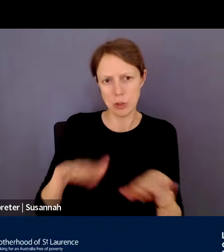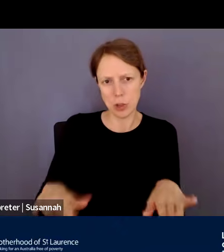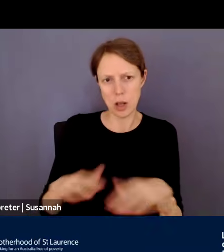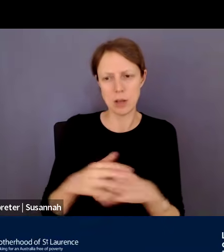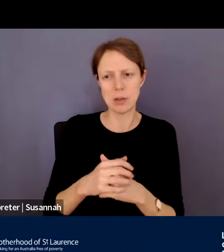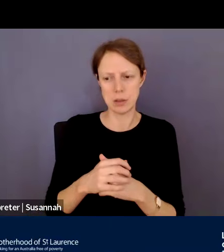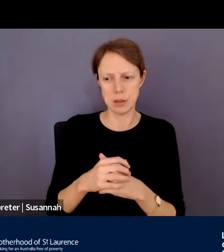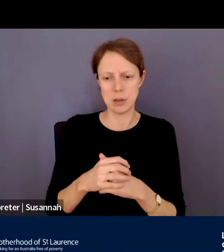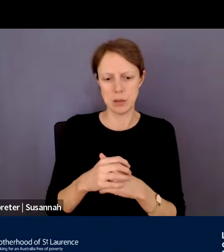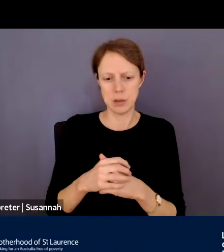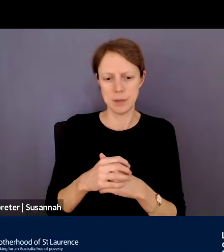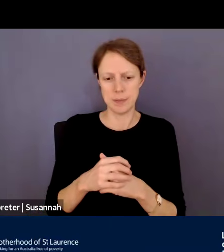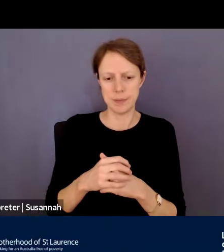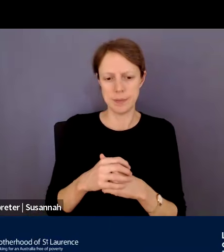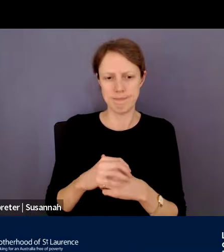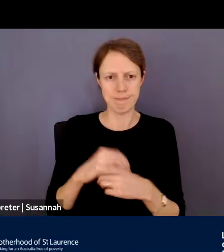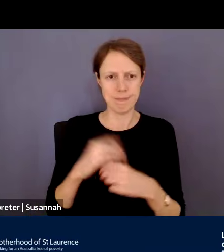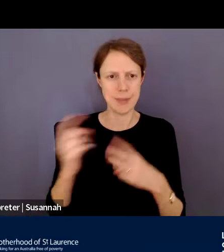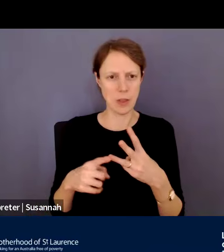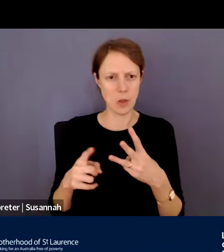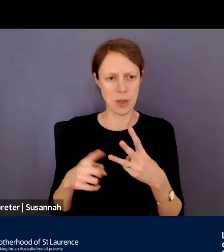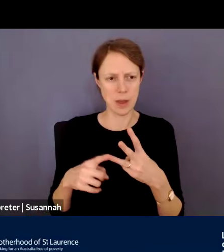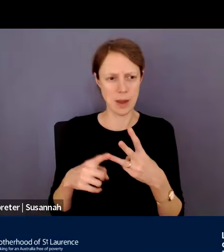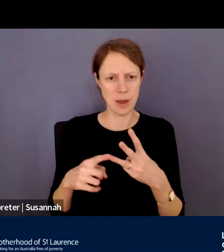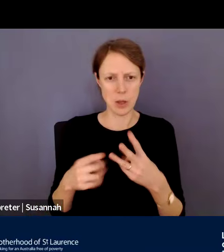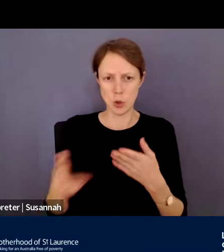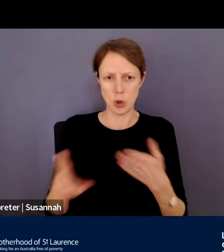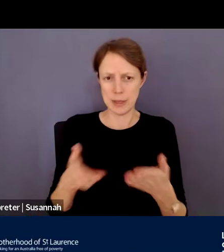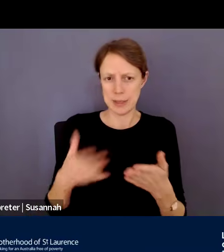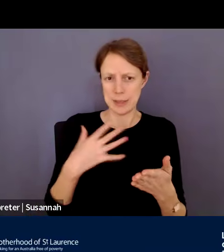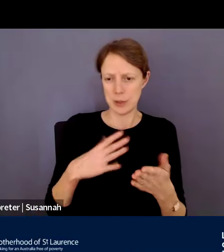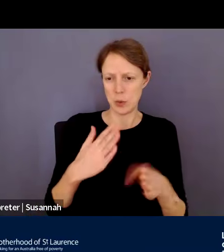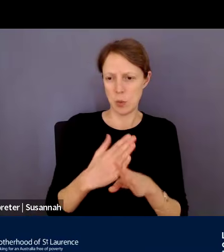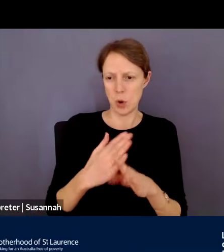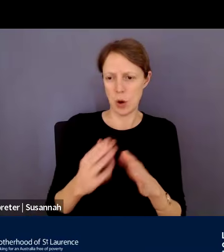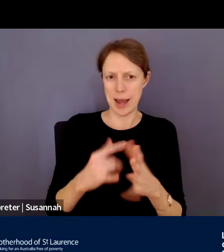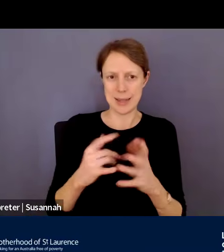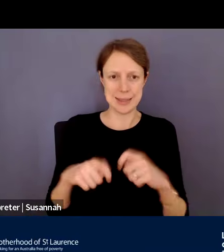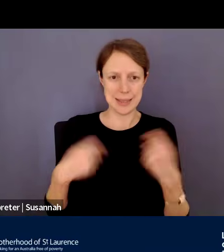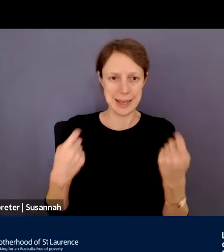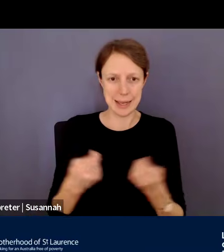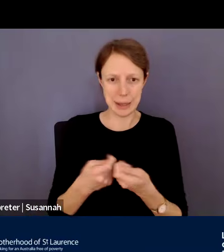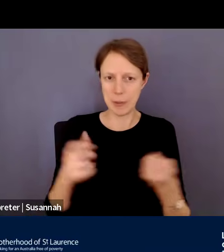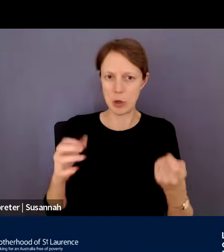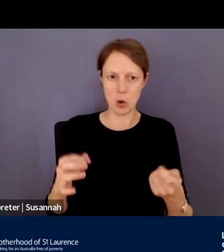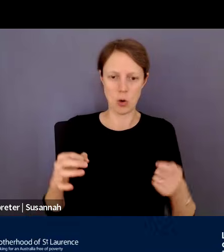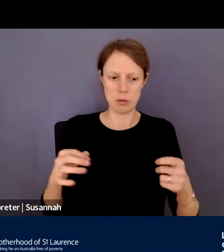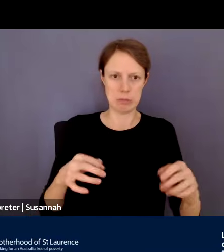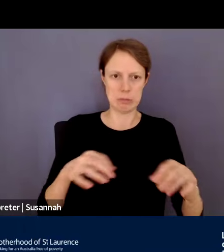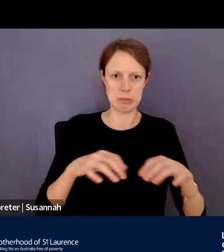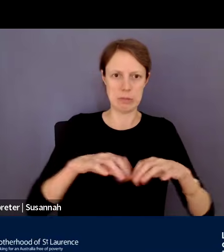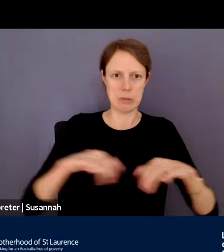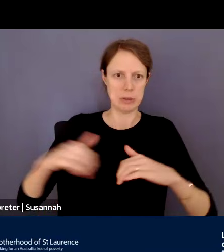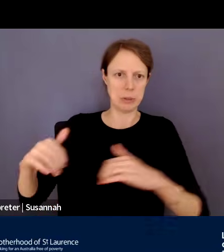thing is around working - services working as a team and not in silos. So over the years different